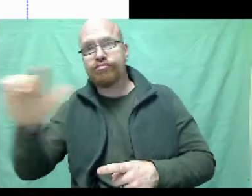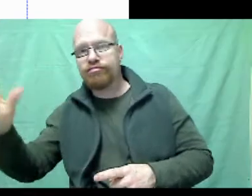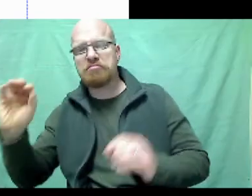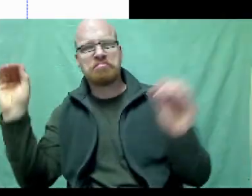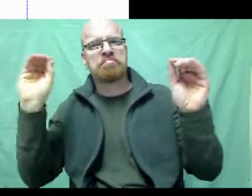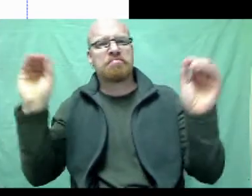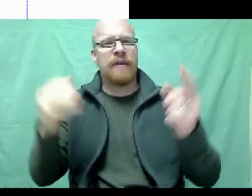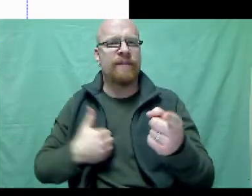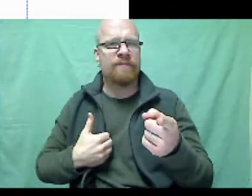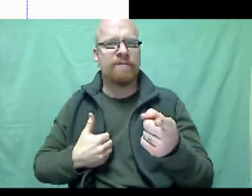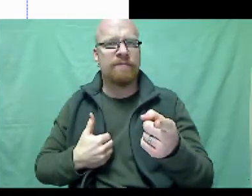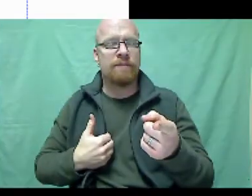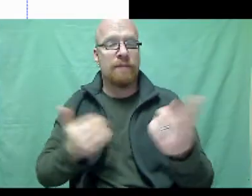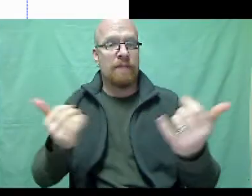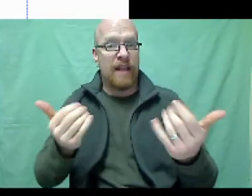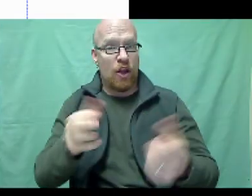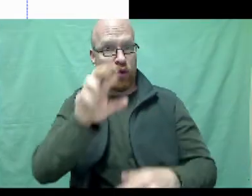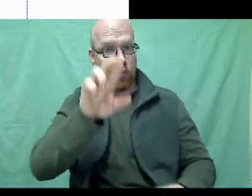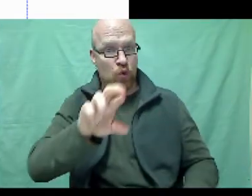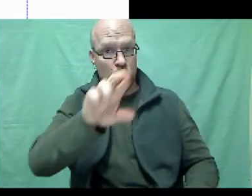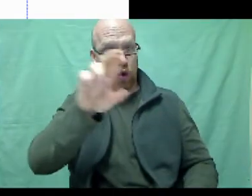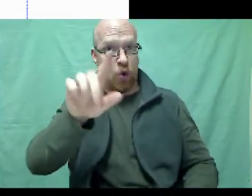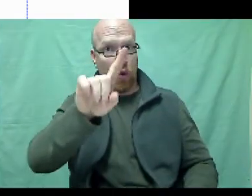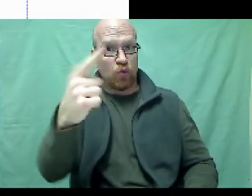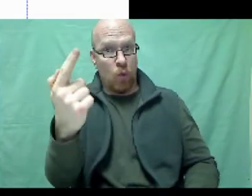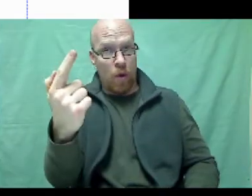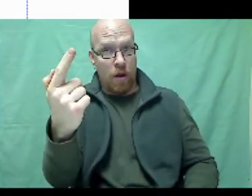Now square root of 121 is 11.